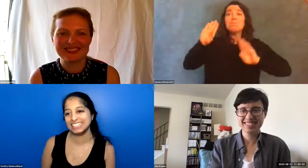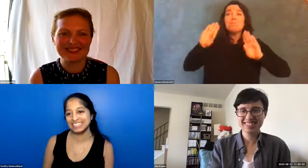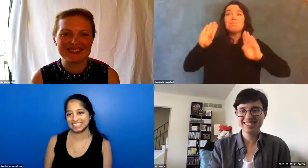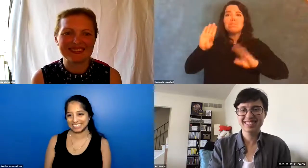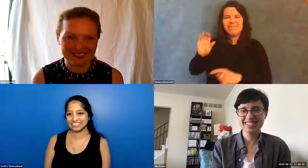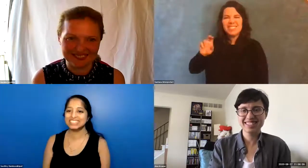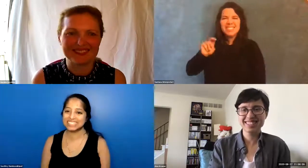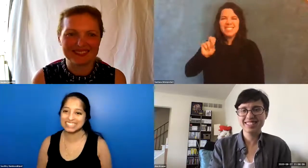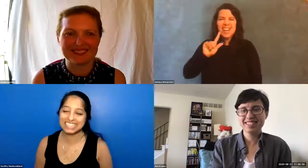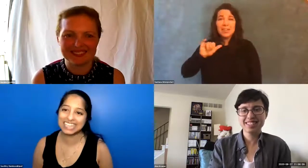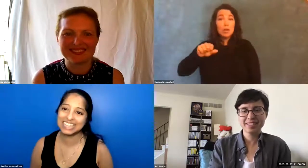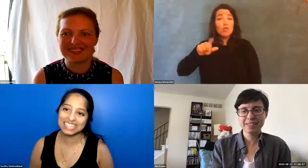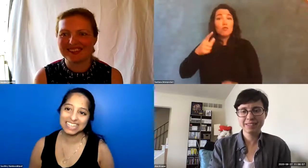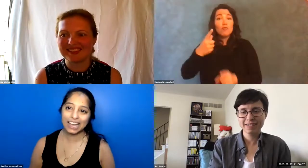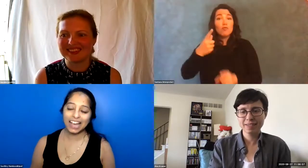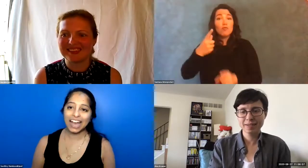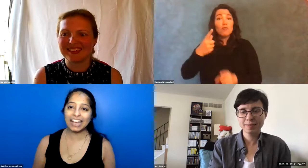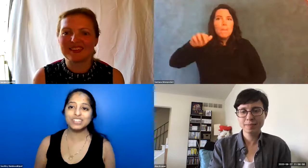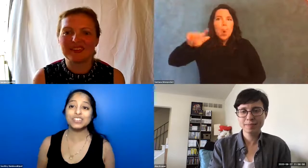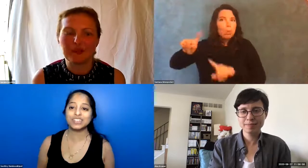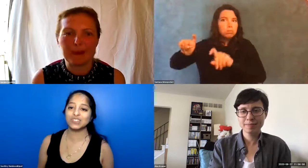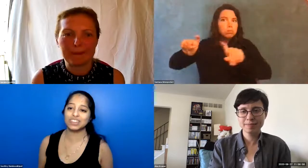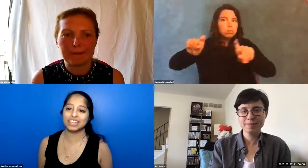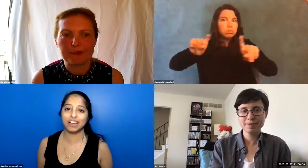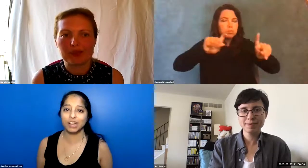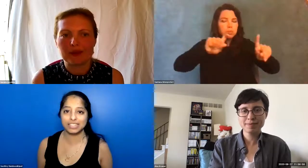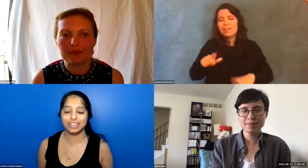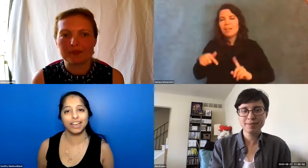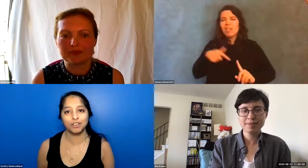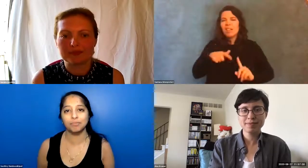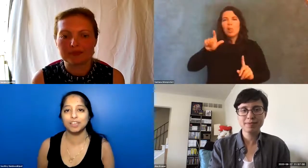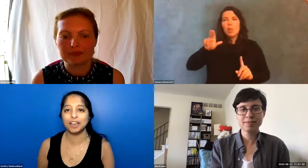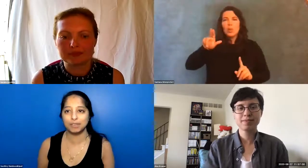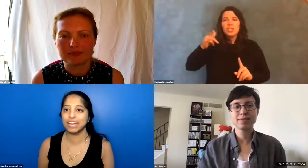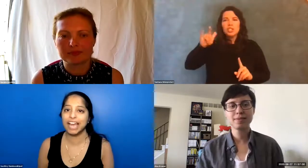Luigi says yes. I do think one thing I want to -- maybe I